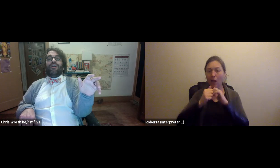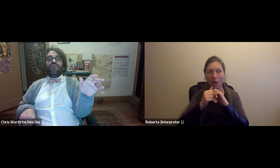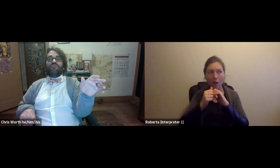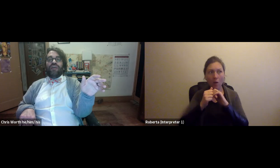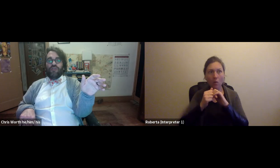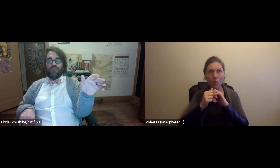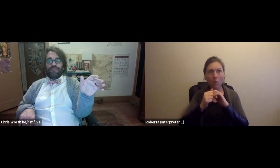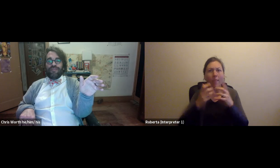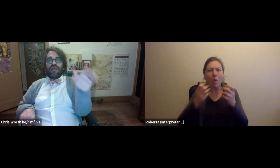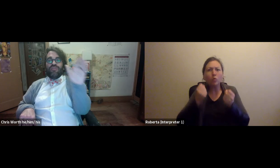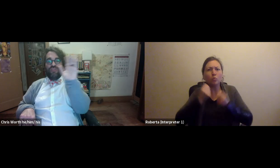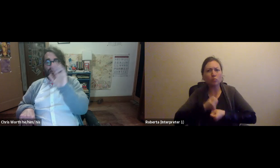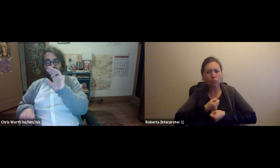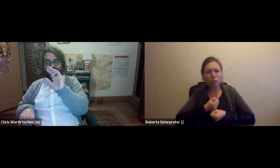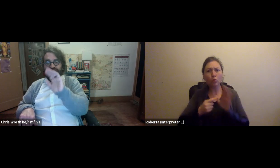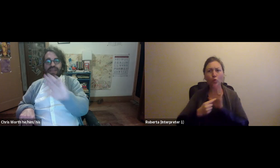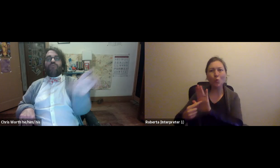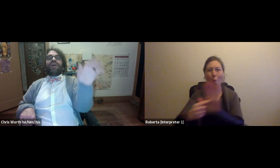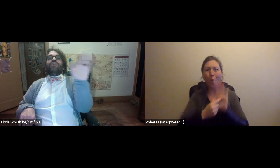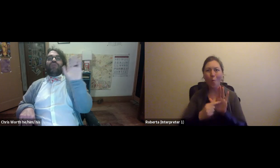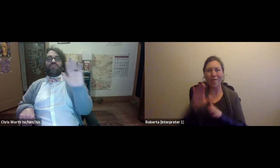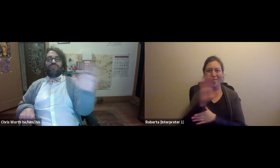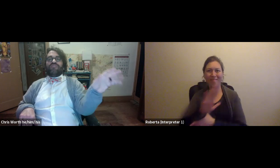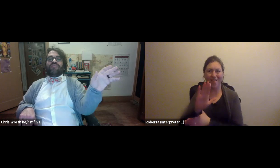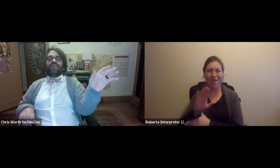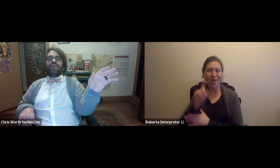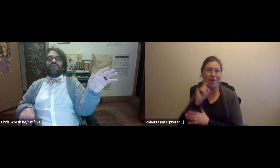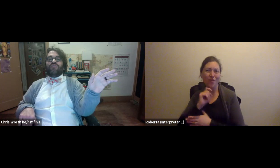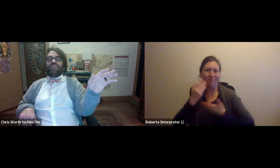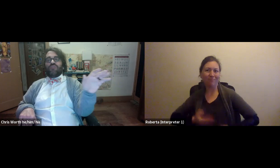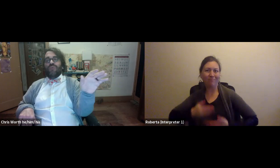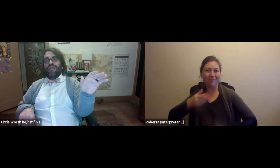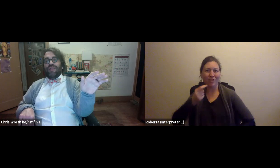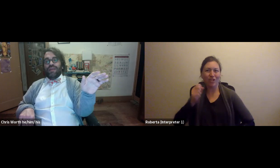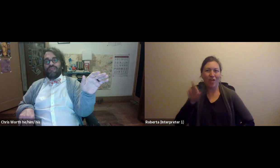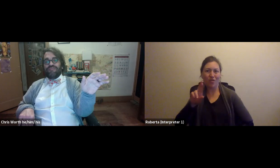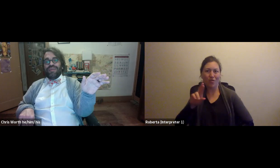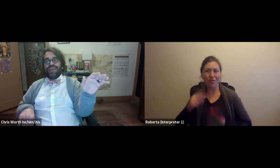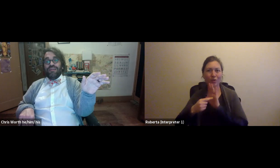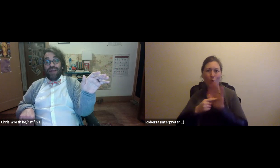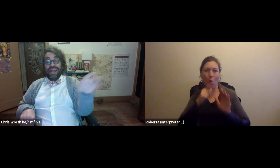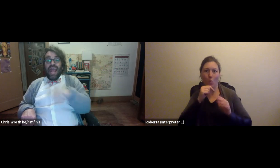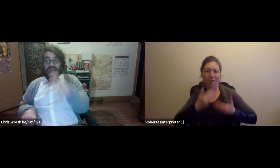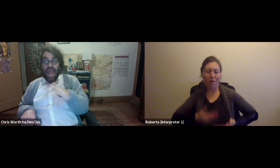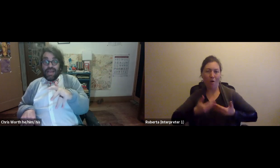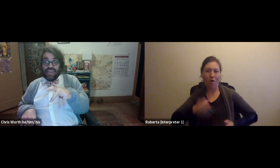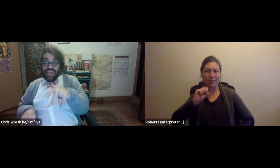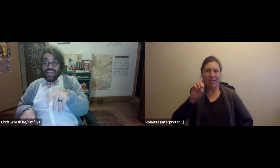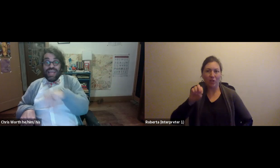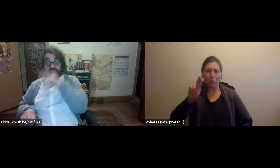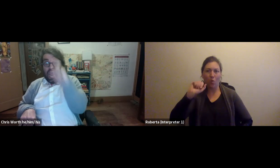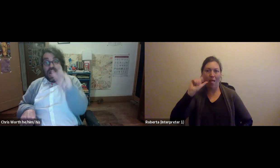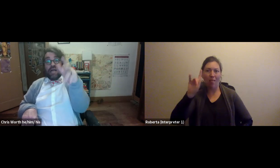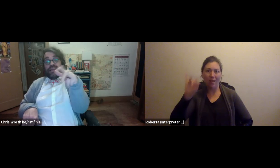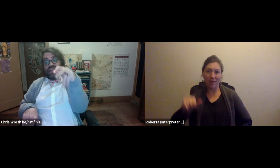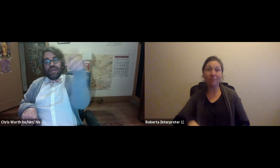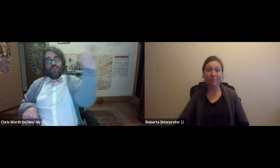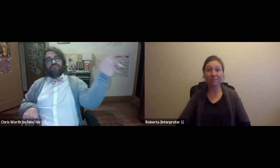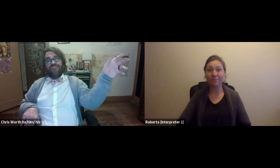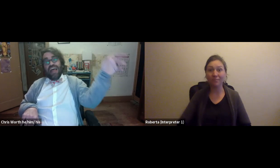their gender. They're going to find a way to express their sexuality. And, and now fast